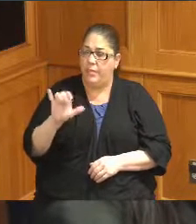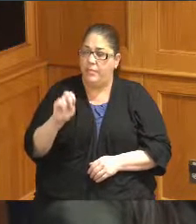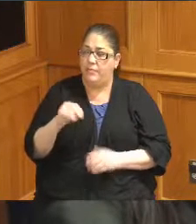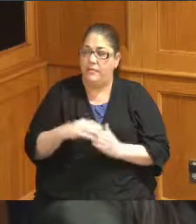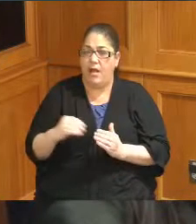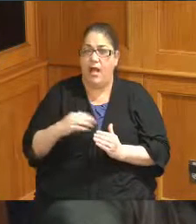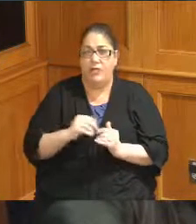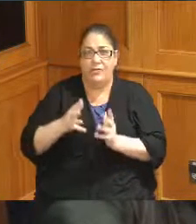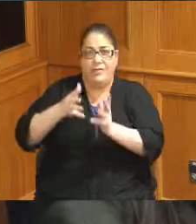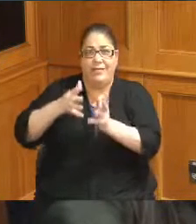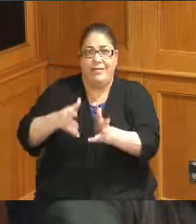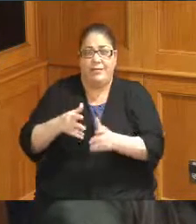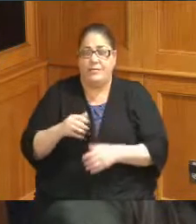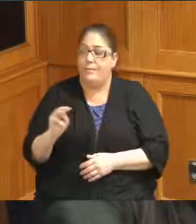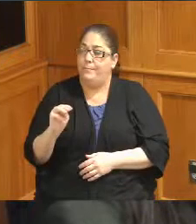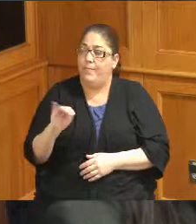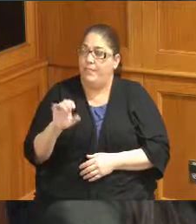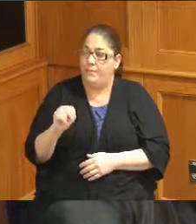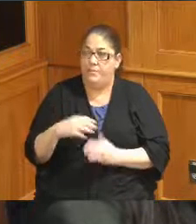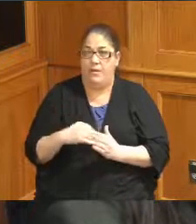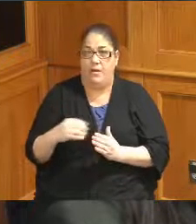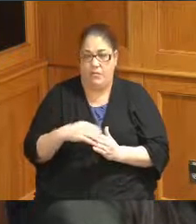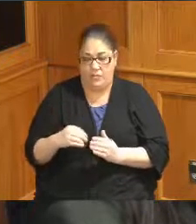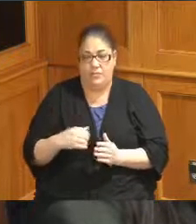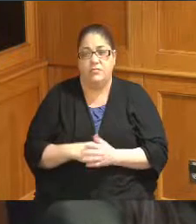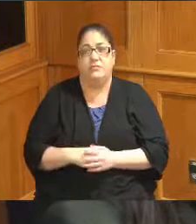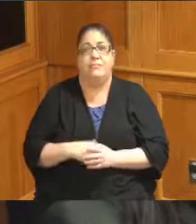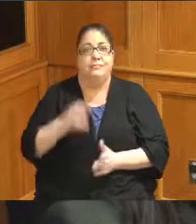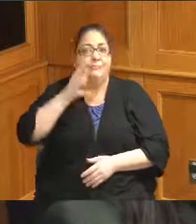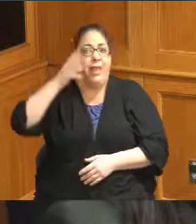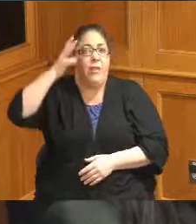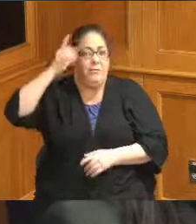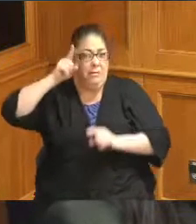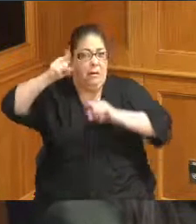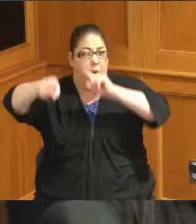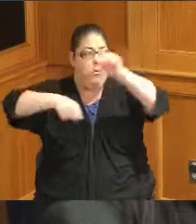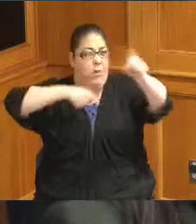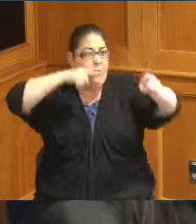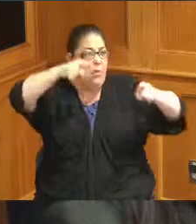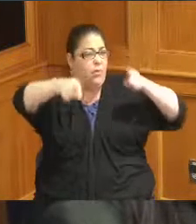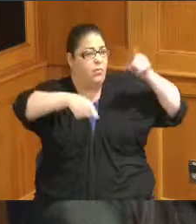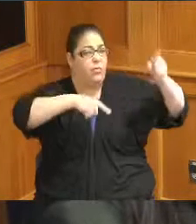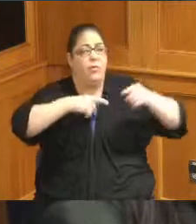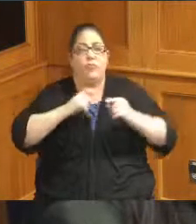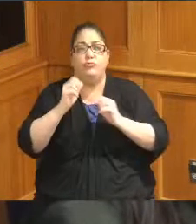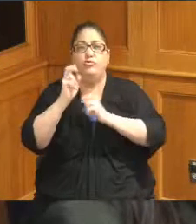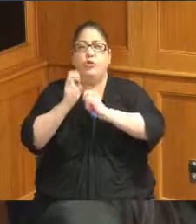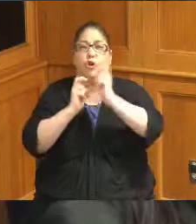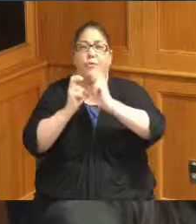93 billion dollars these parents are going to tournaments every weekend not just some weekends